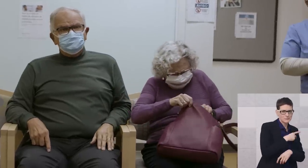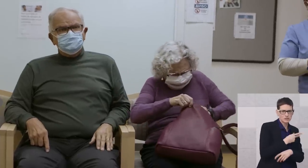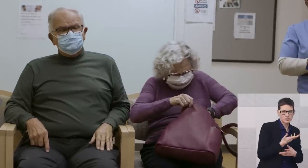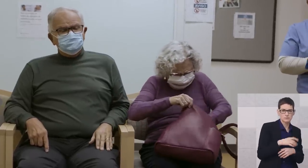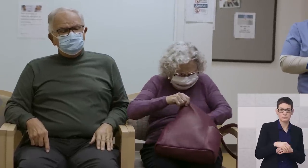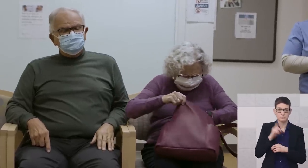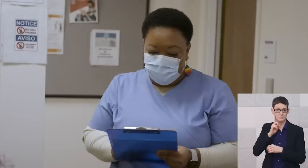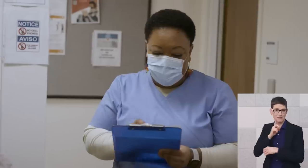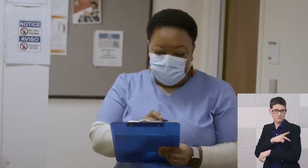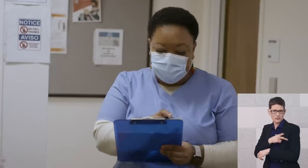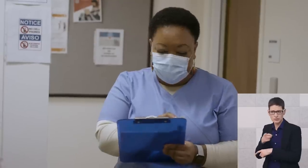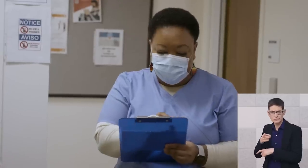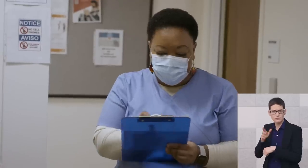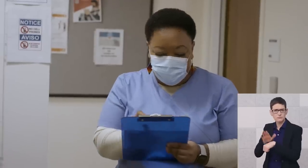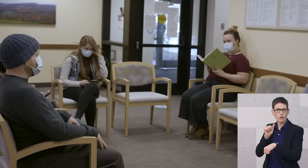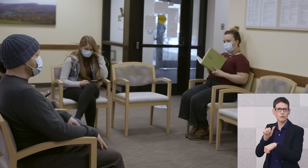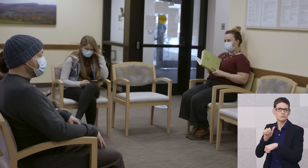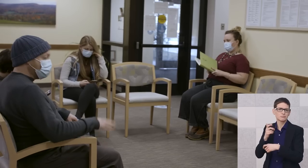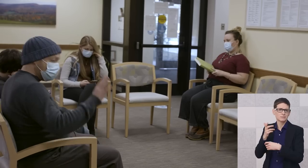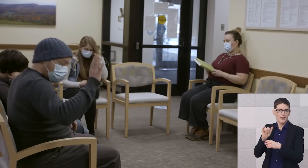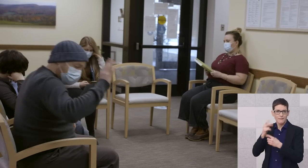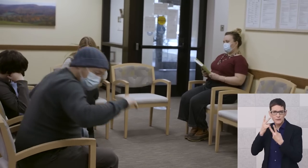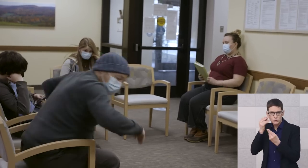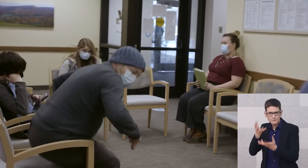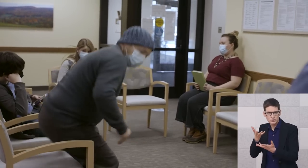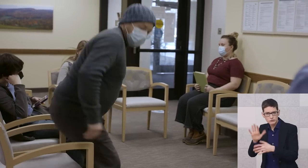that a Deaf patient is in the waiting room and needs a visual notification,